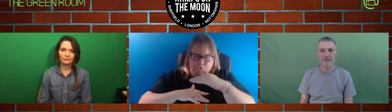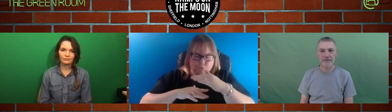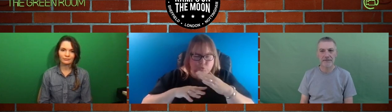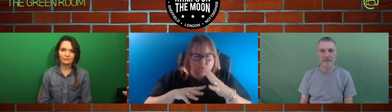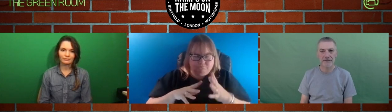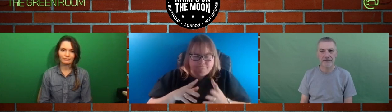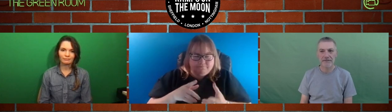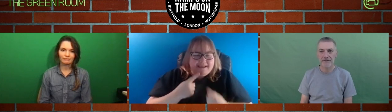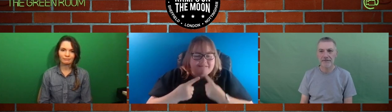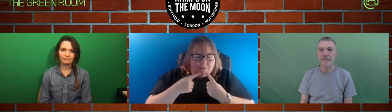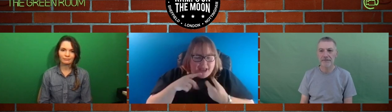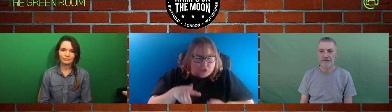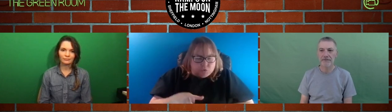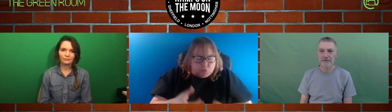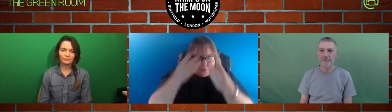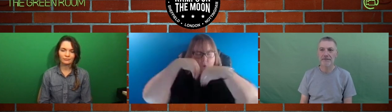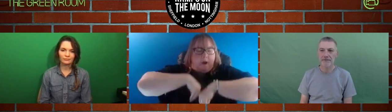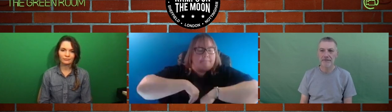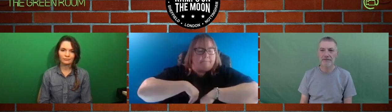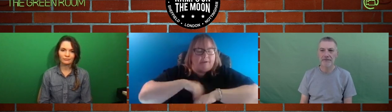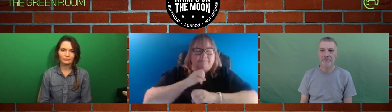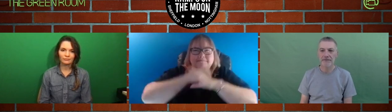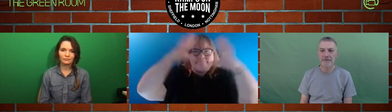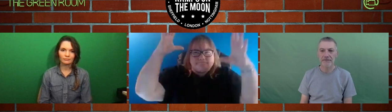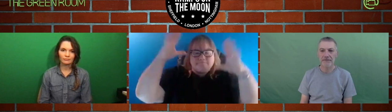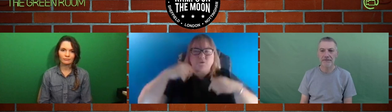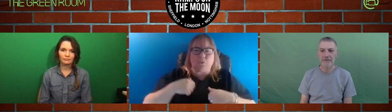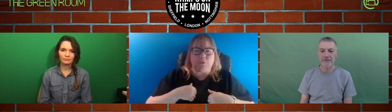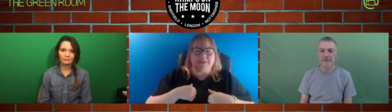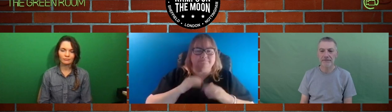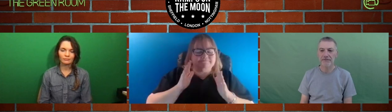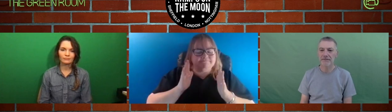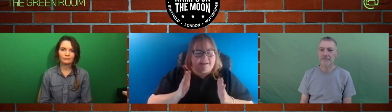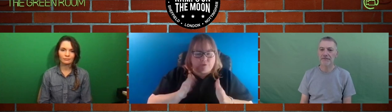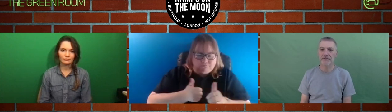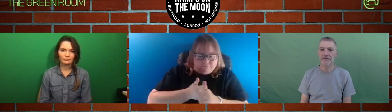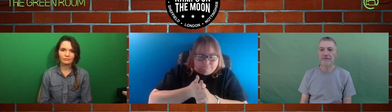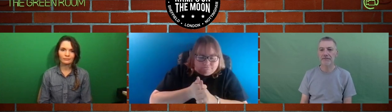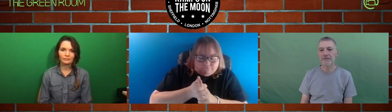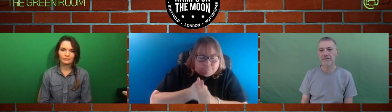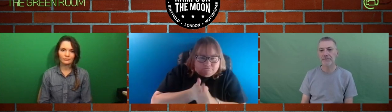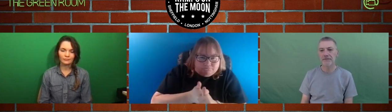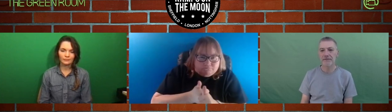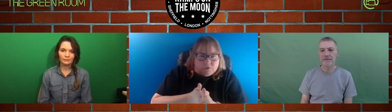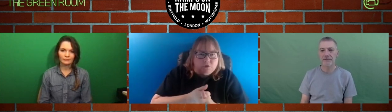what we're creating. So we tried loads of different things didn't we. We sort of rewrote the story, we wrote it out, we